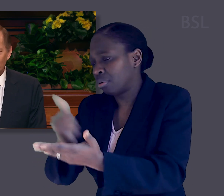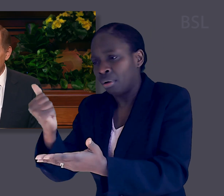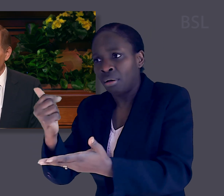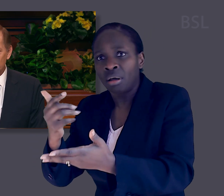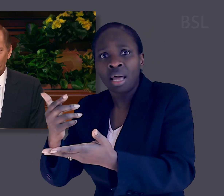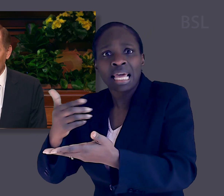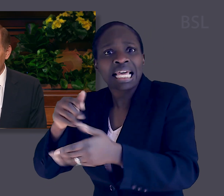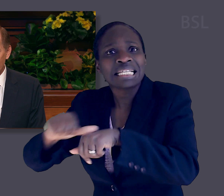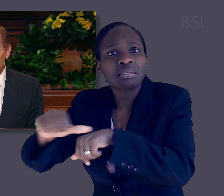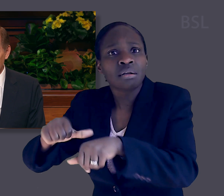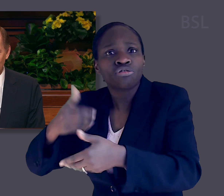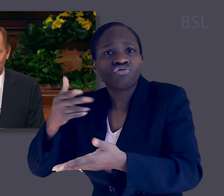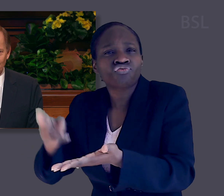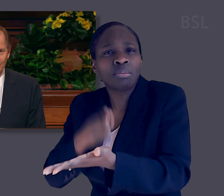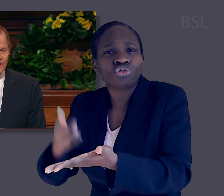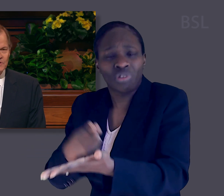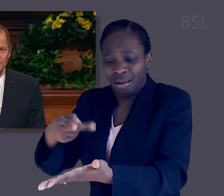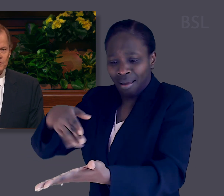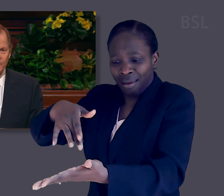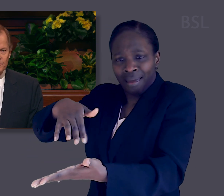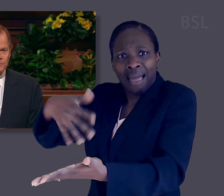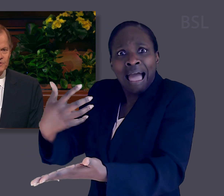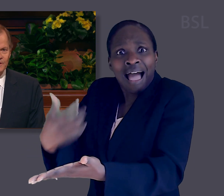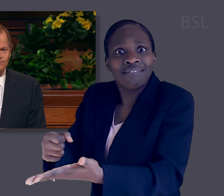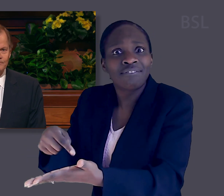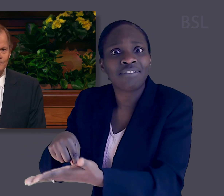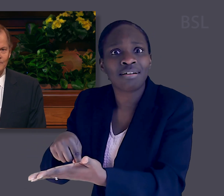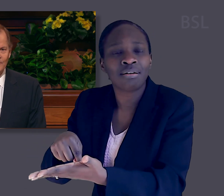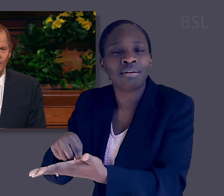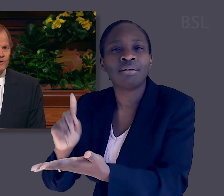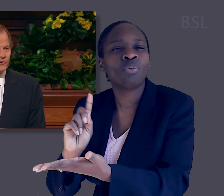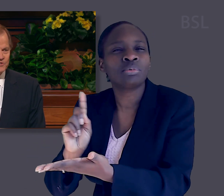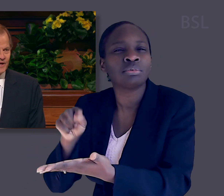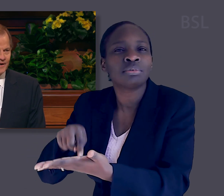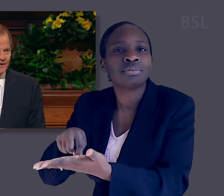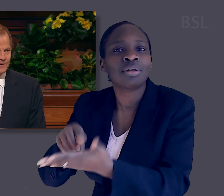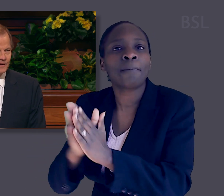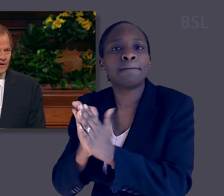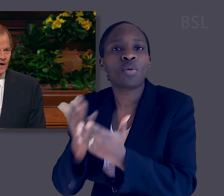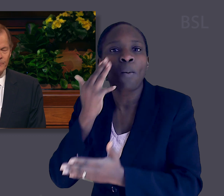perhaps the most magnificent Easter scriptures in all of Christianity.